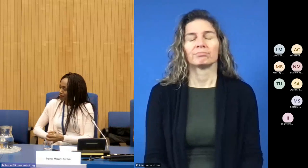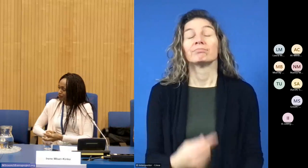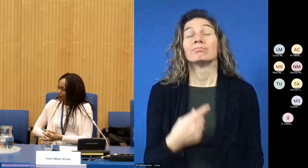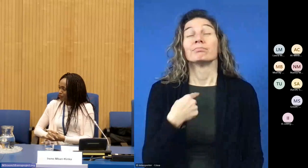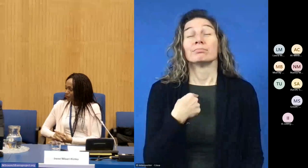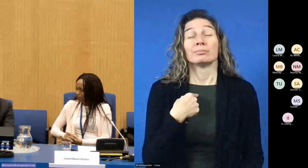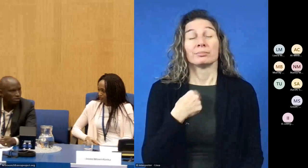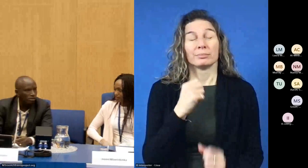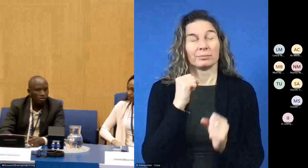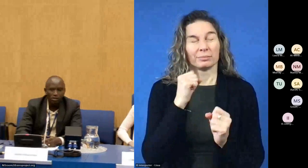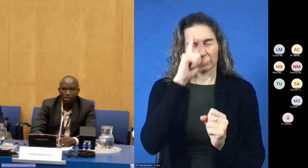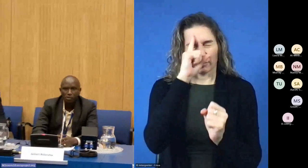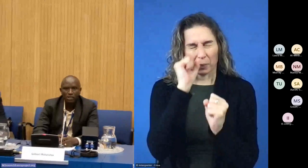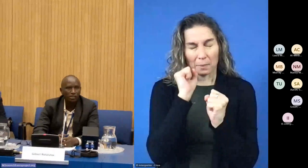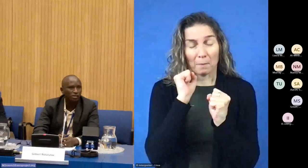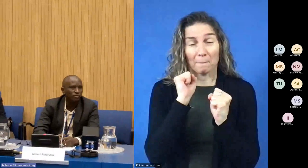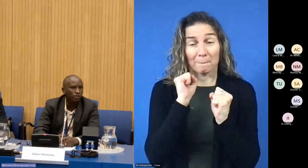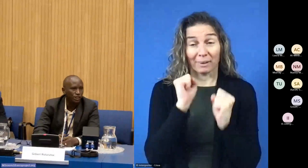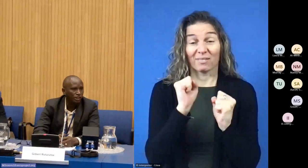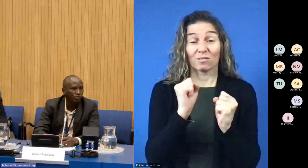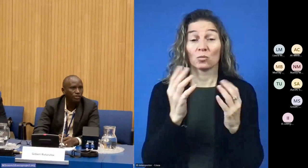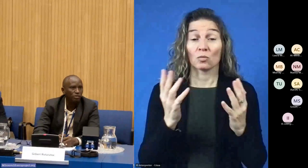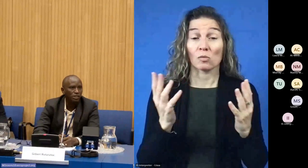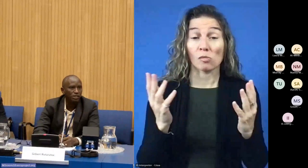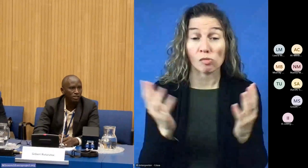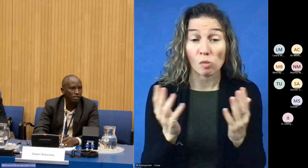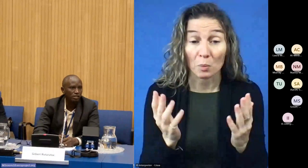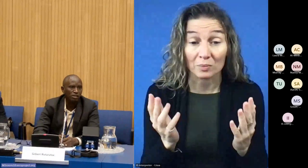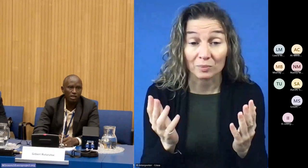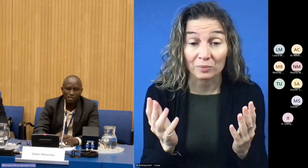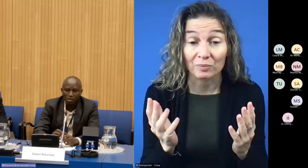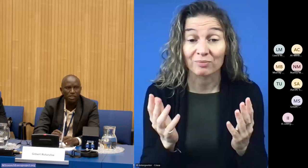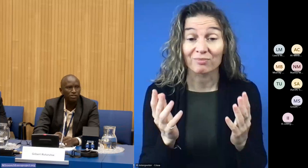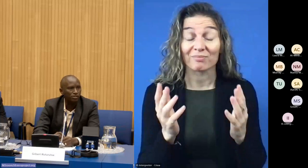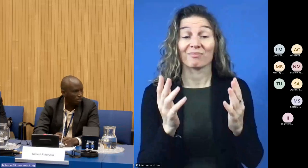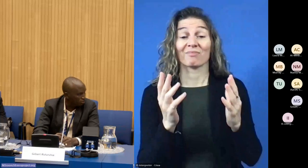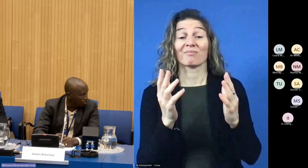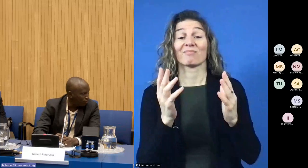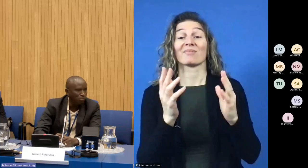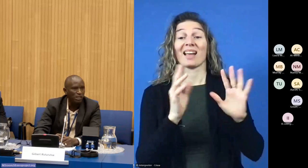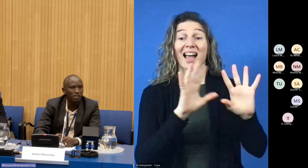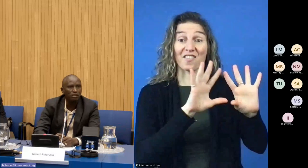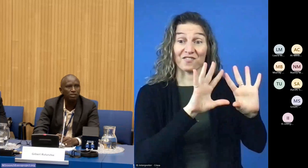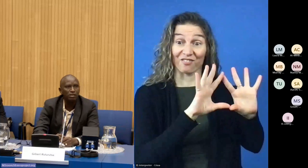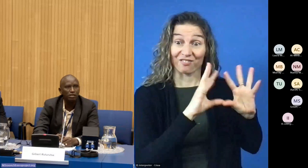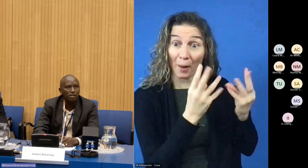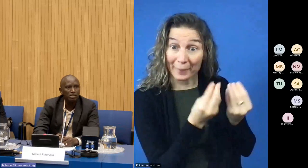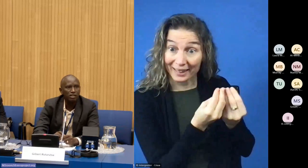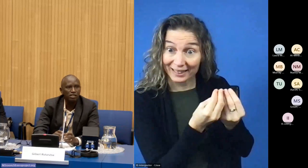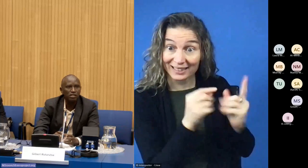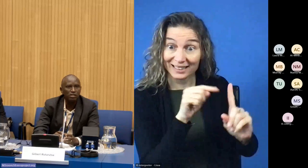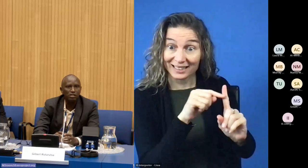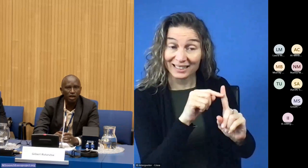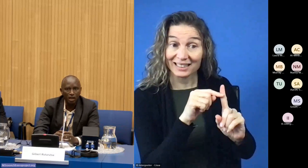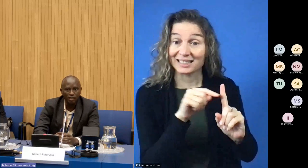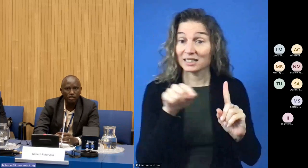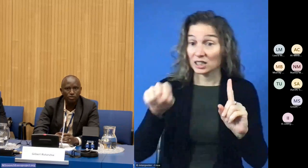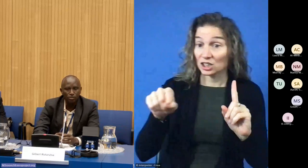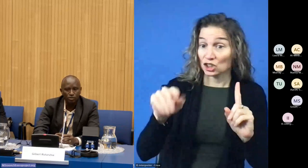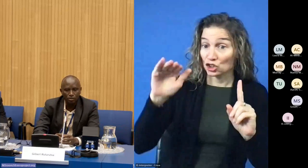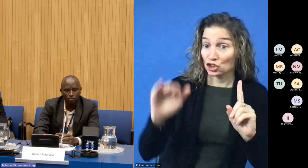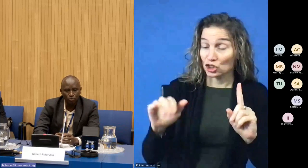first rehabilitation for children with disability is acceptance in their family. This attitude,